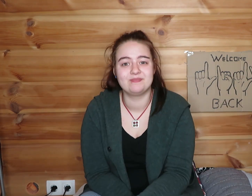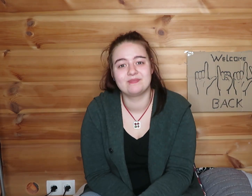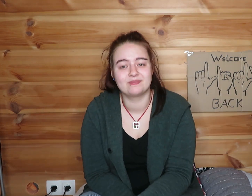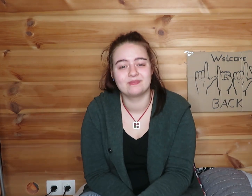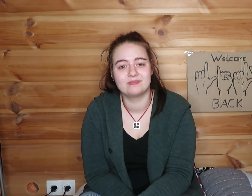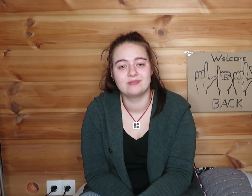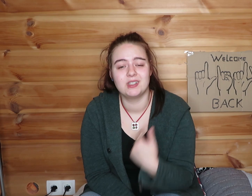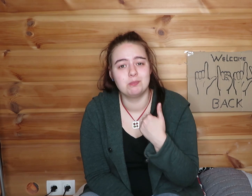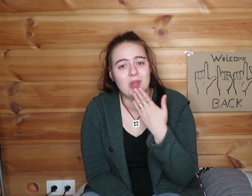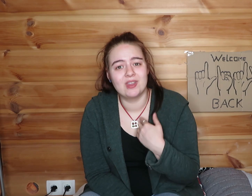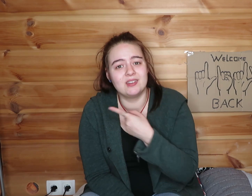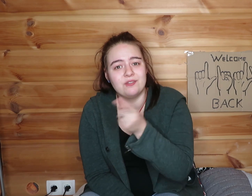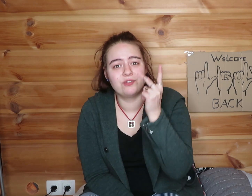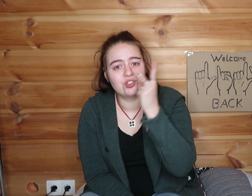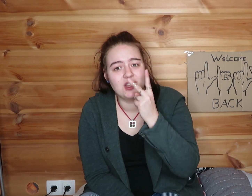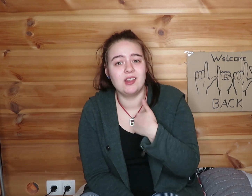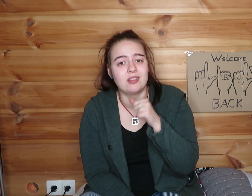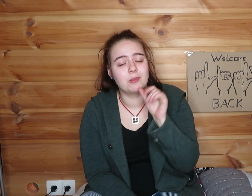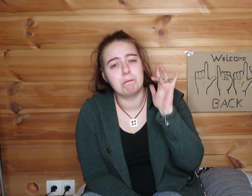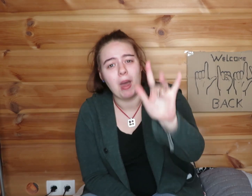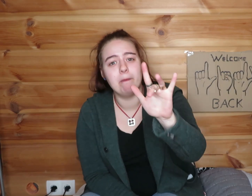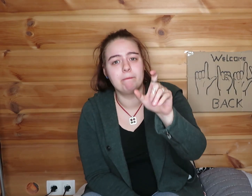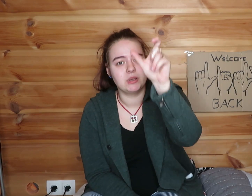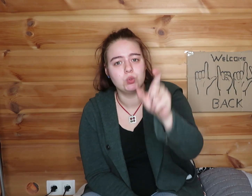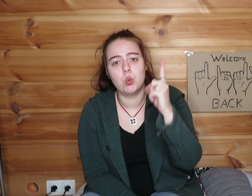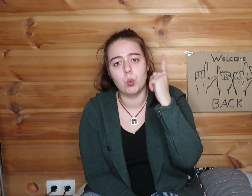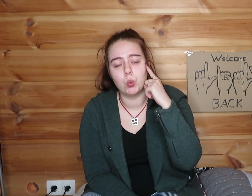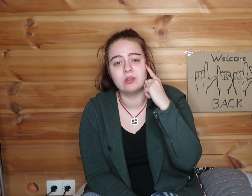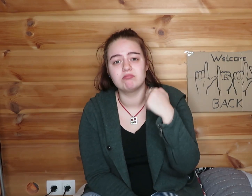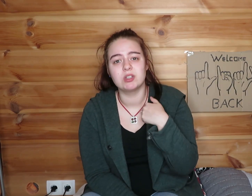I want you to understand, that I am not attacking you.